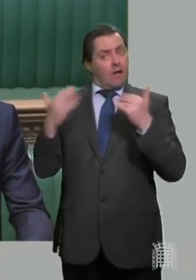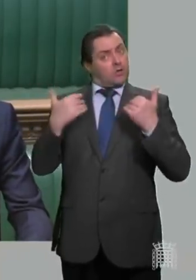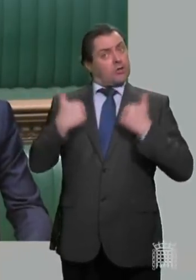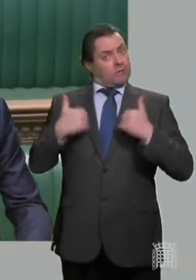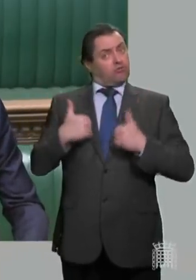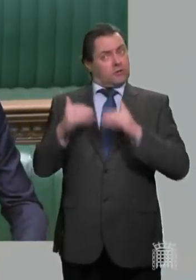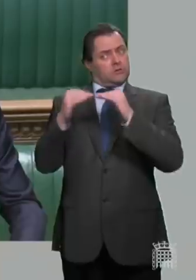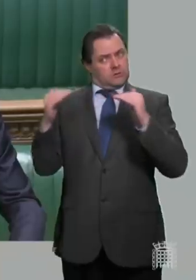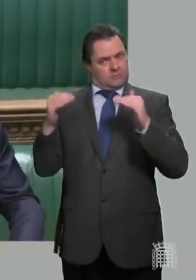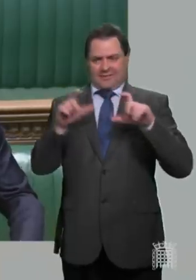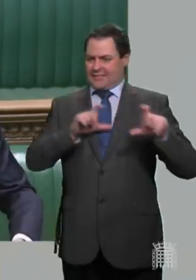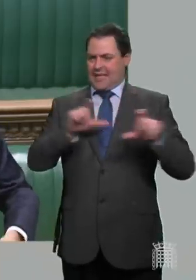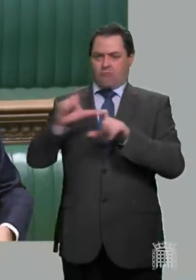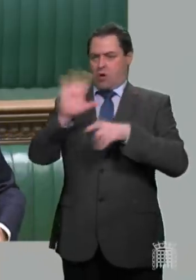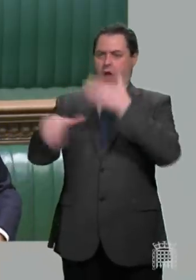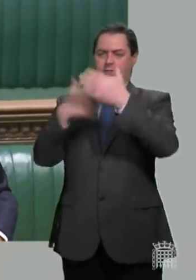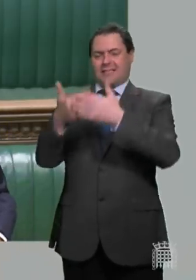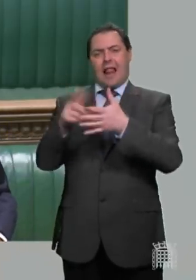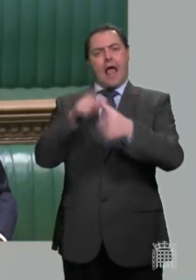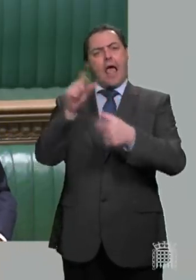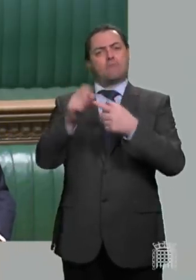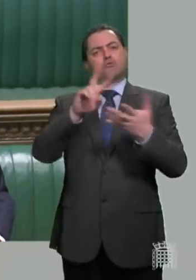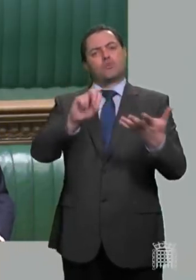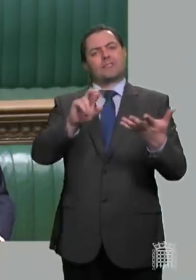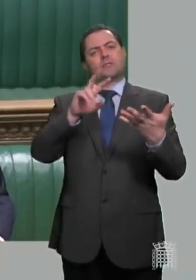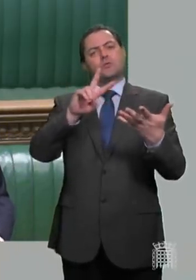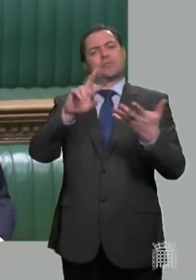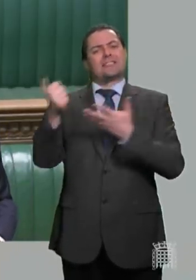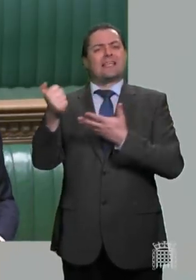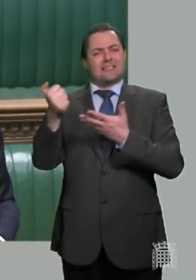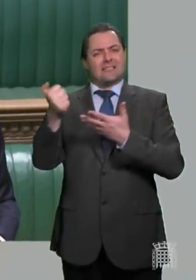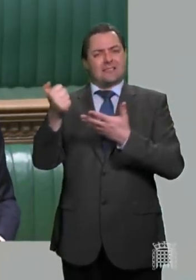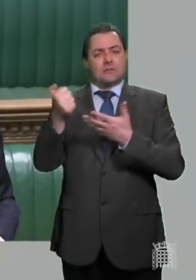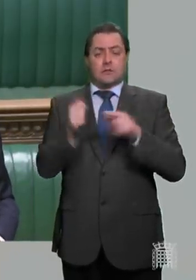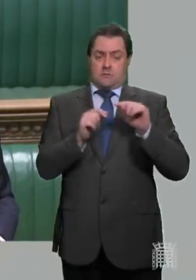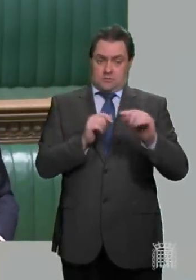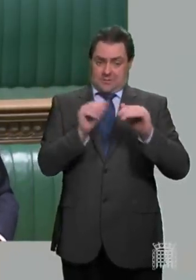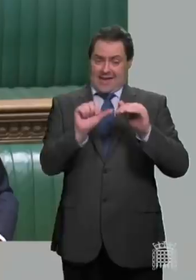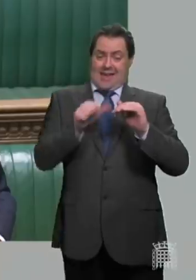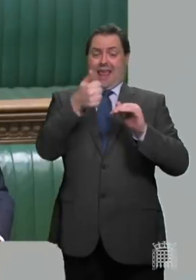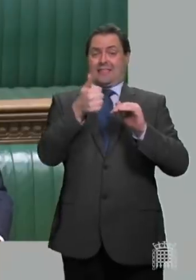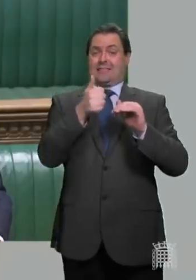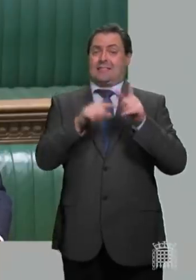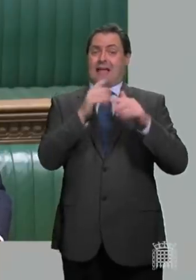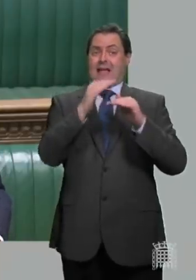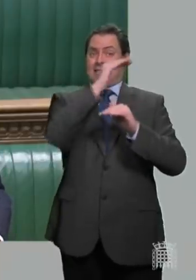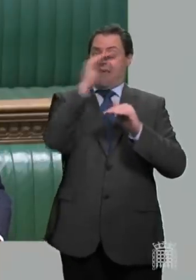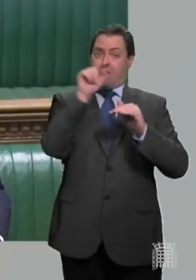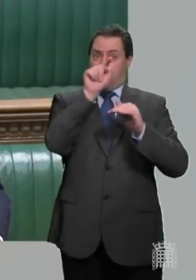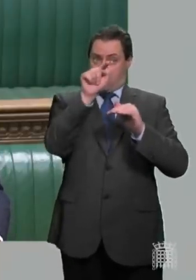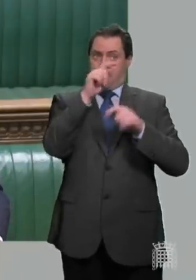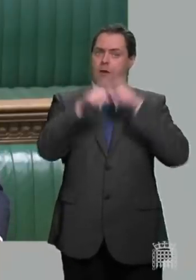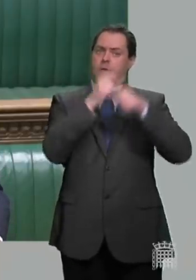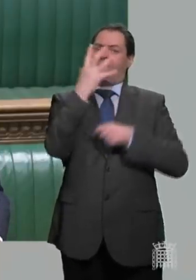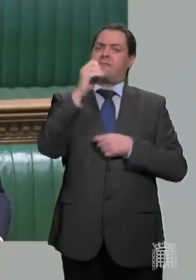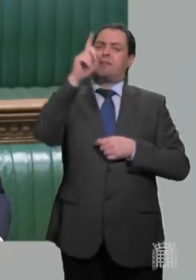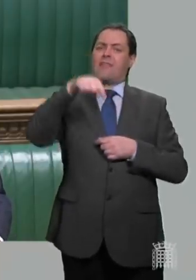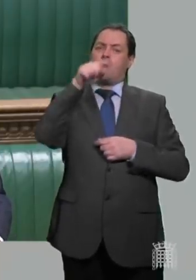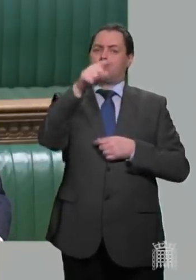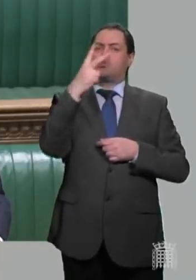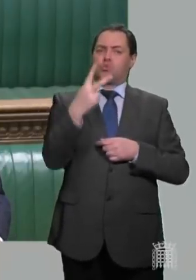until April 2026. The higher rate threshold will similarly be increased next year to £50,270